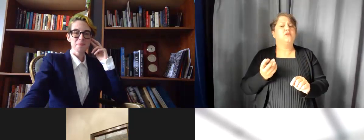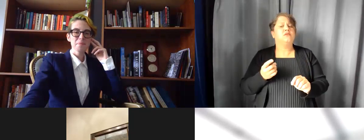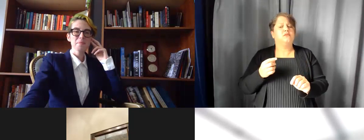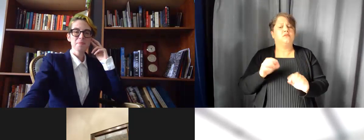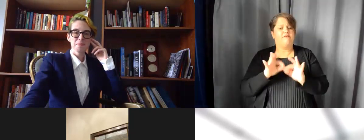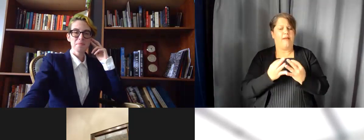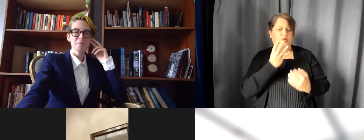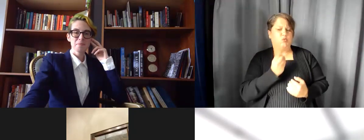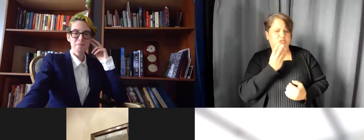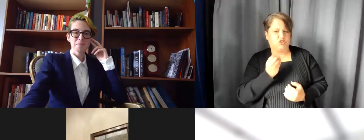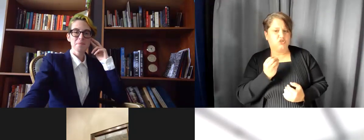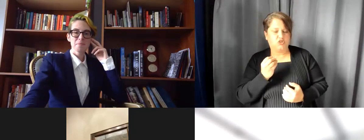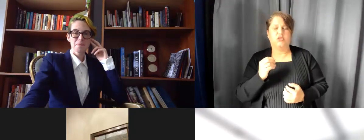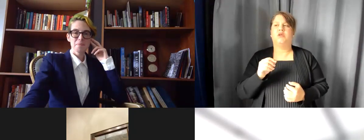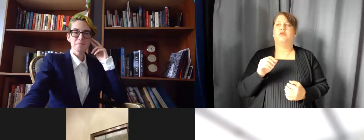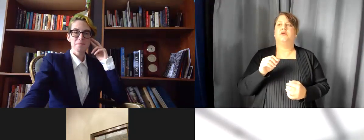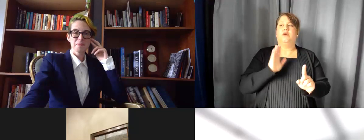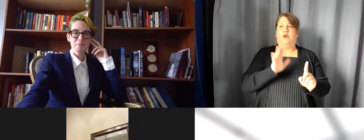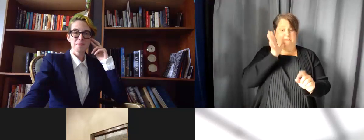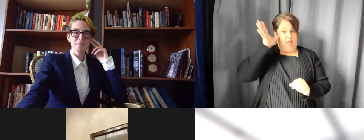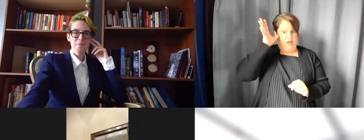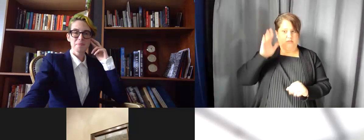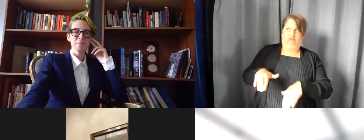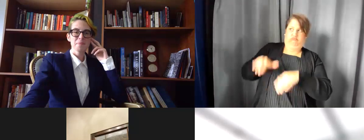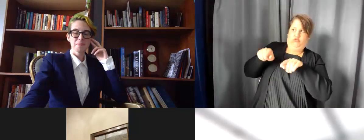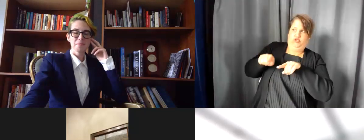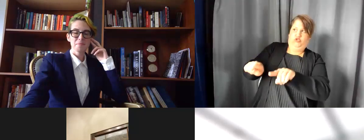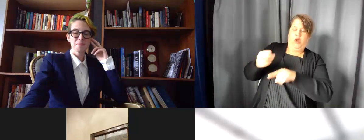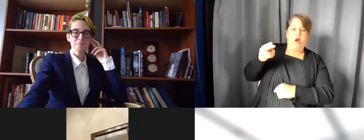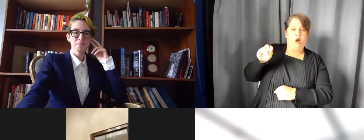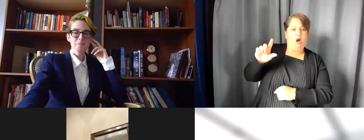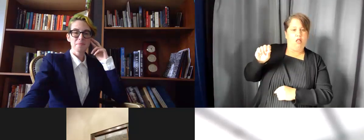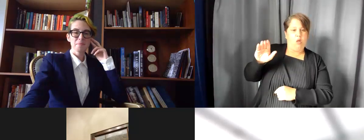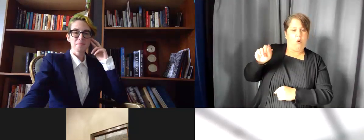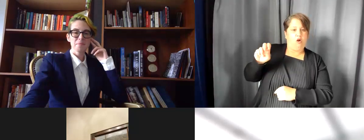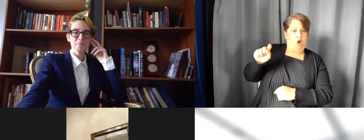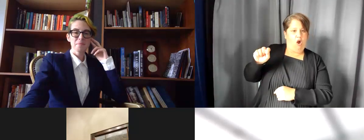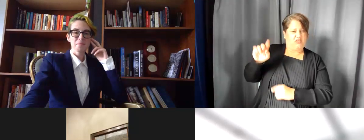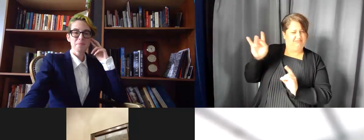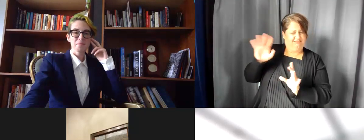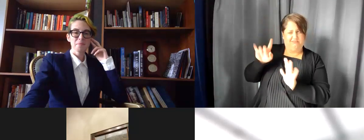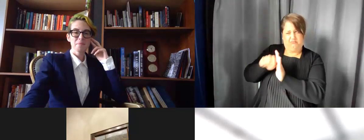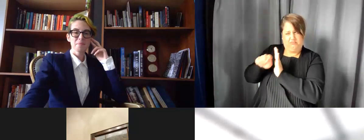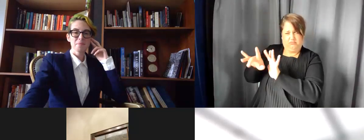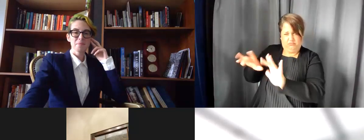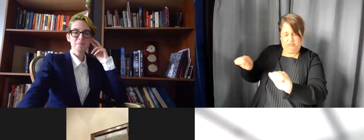Jordan Radford: people during like the All across, and how their parents had to give them up, and